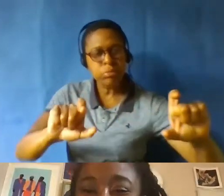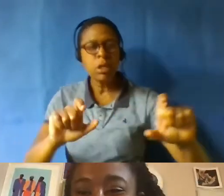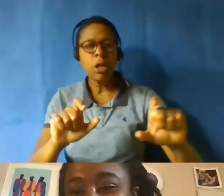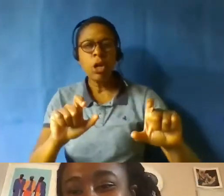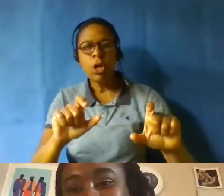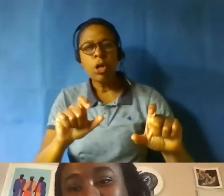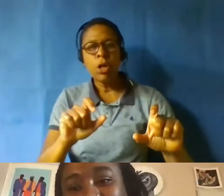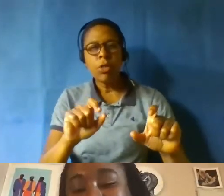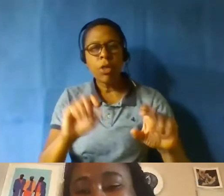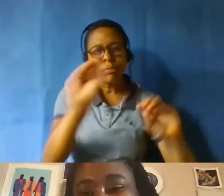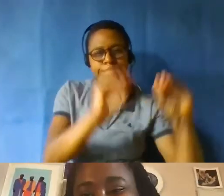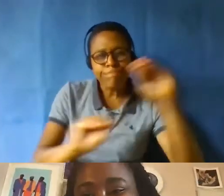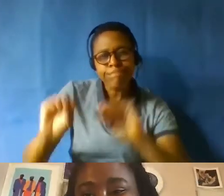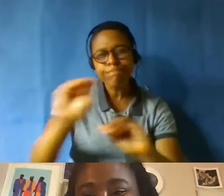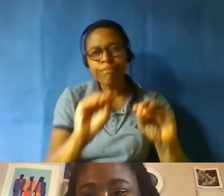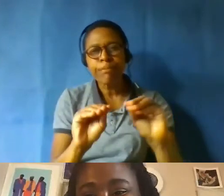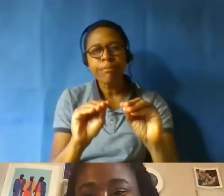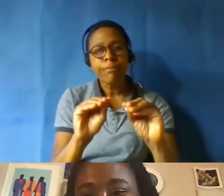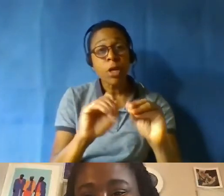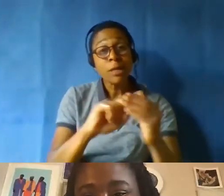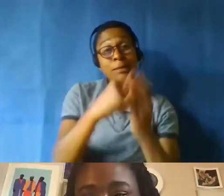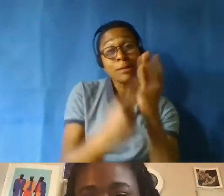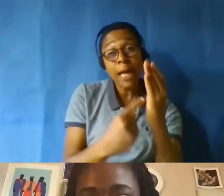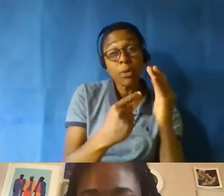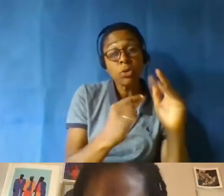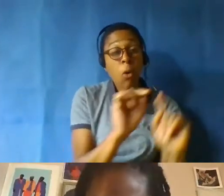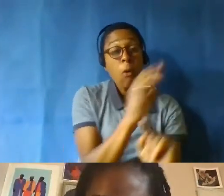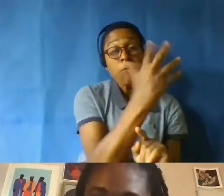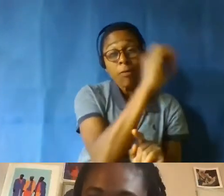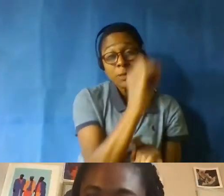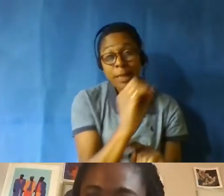false and that idea that like well they're sort of pandering to as a public